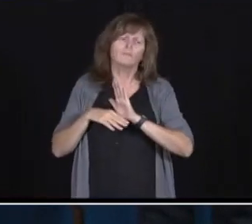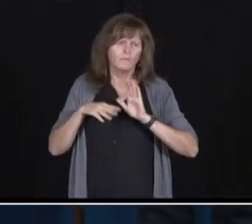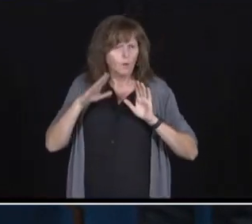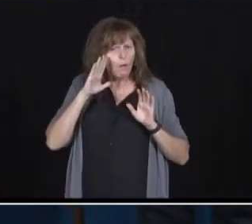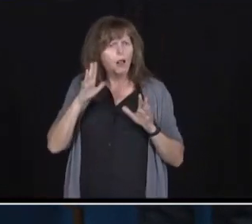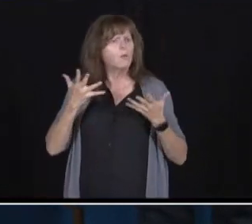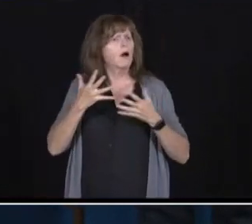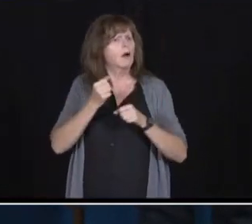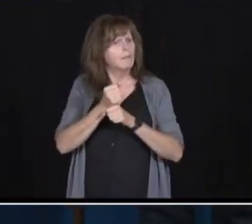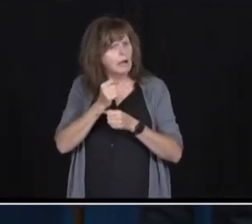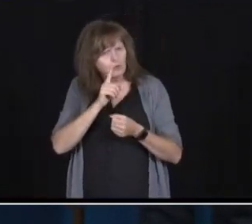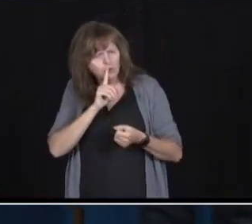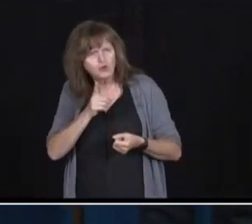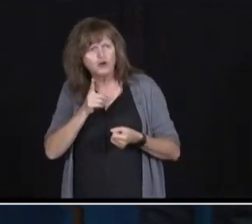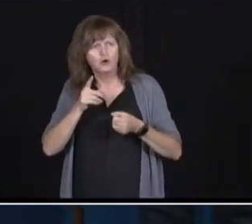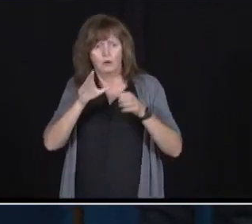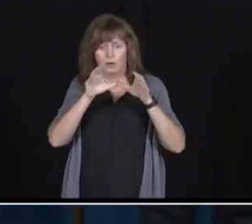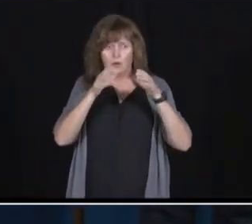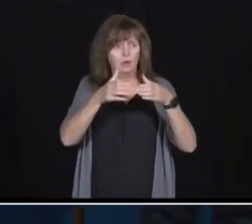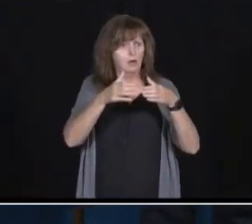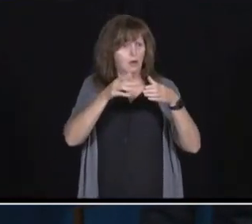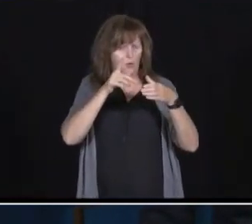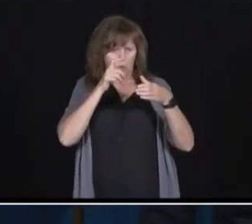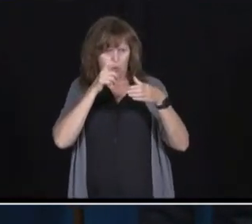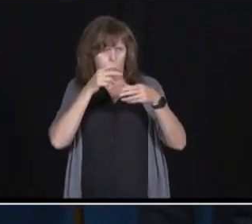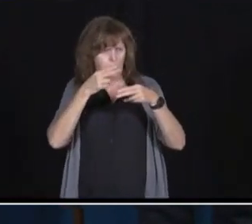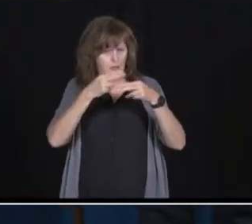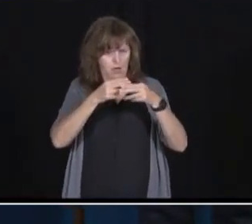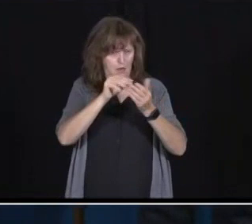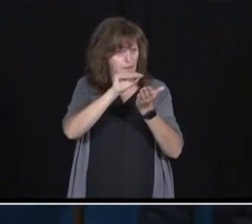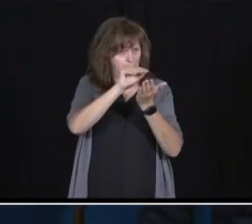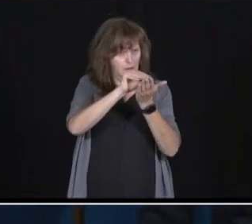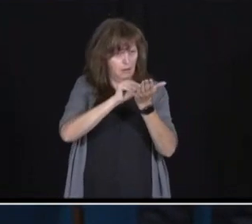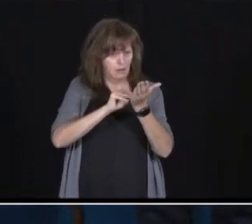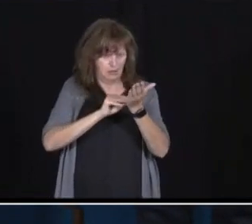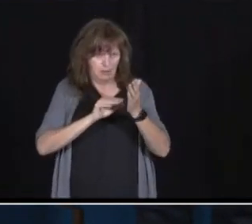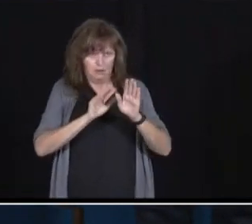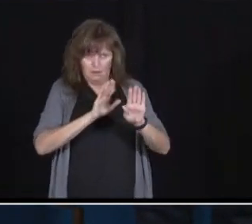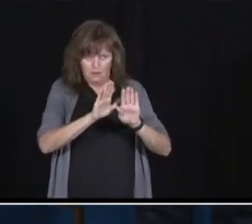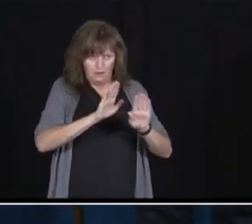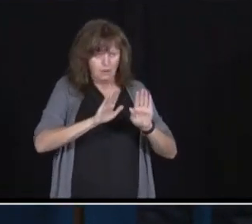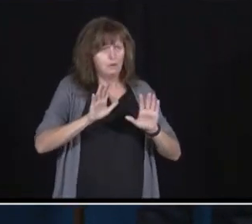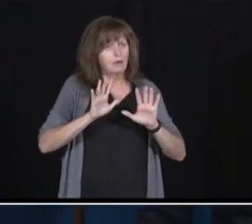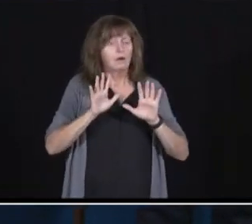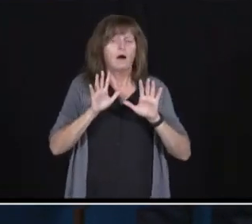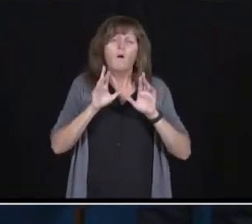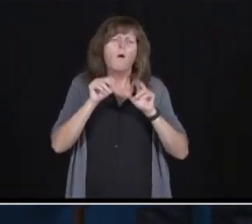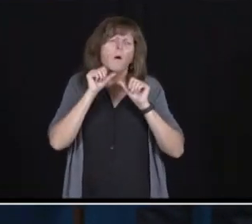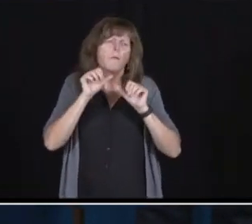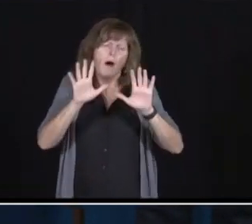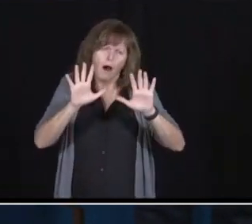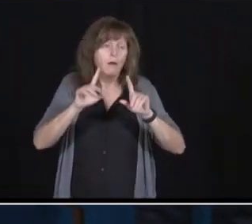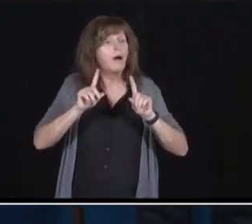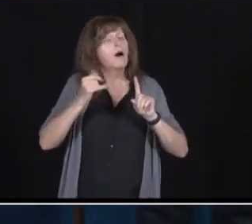others of keeping track of cohorts. He was with you.